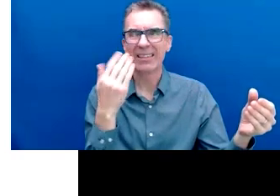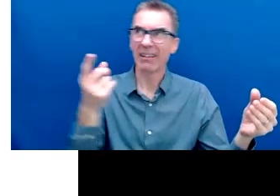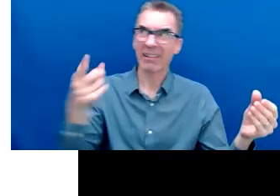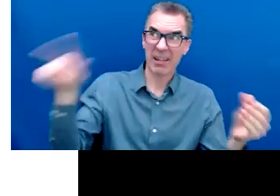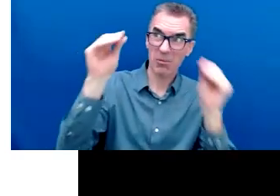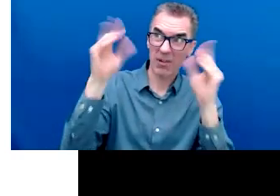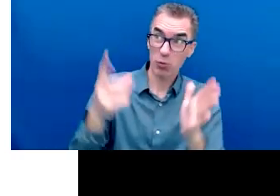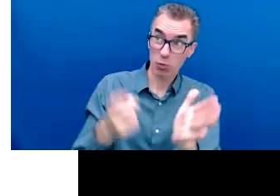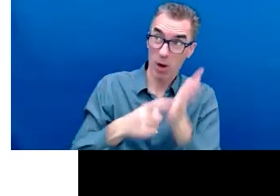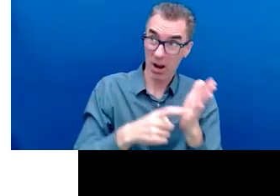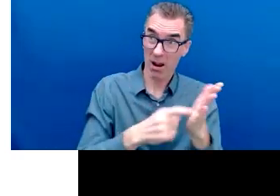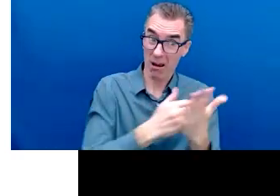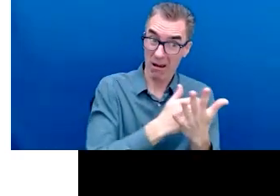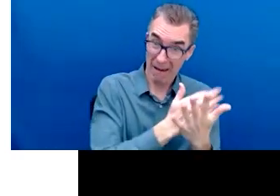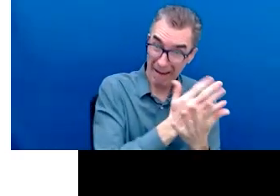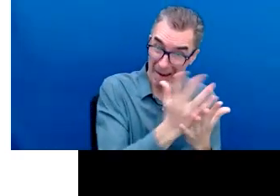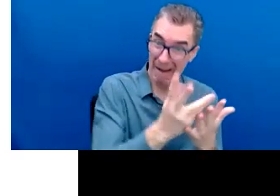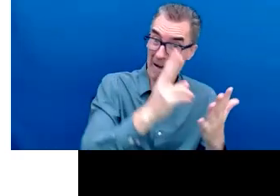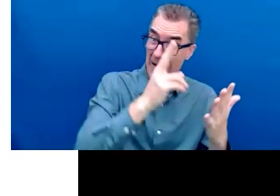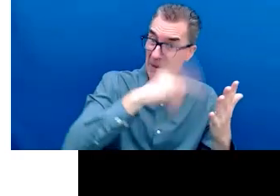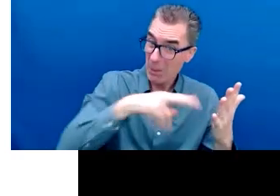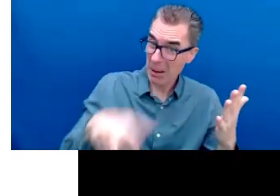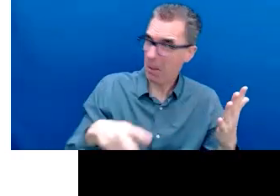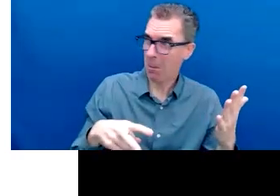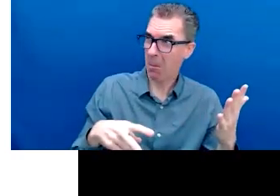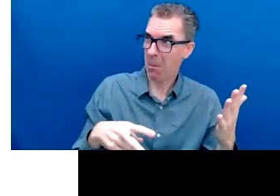to read very much of your textbook, so I'm going to just try it